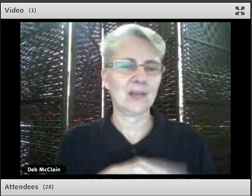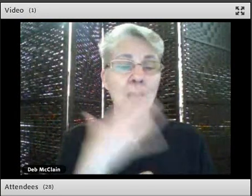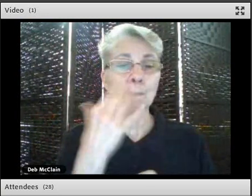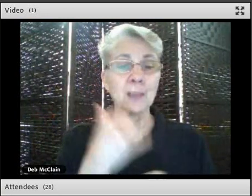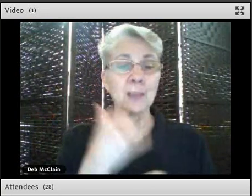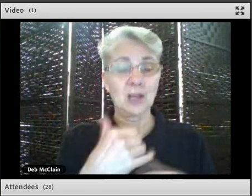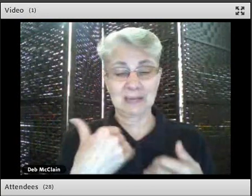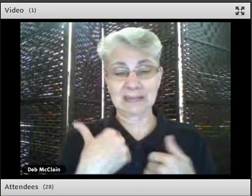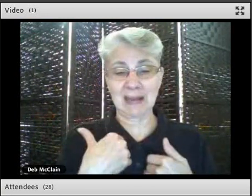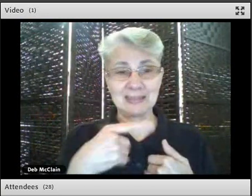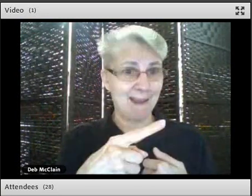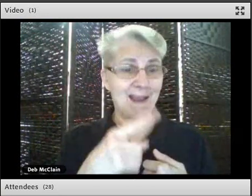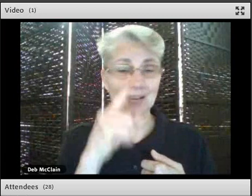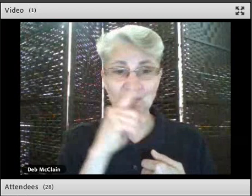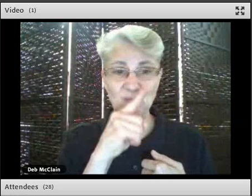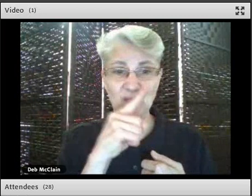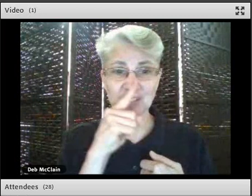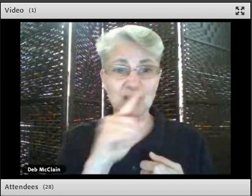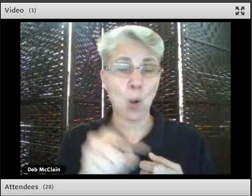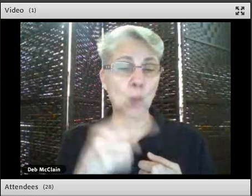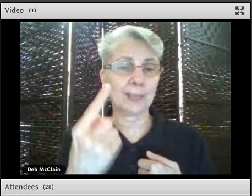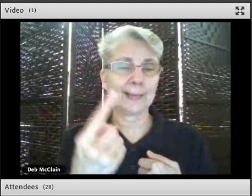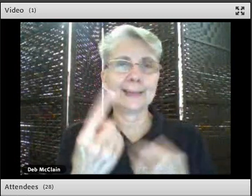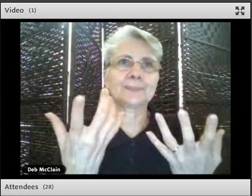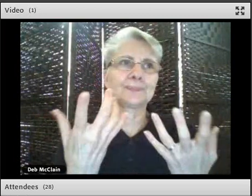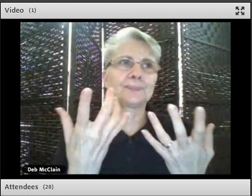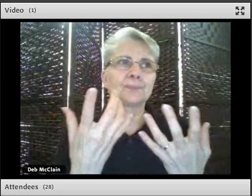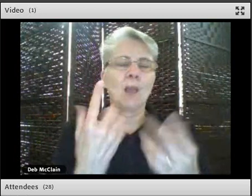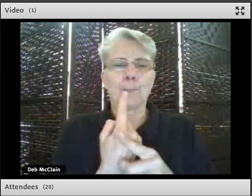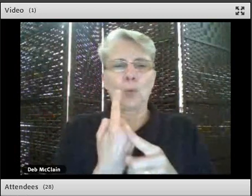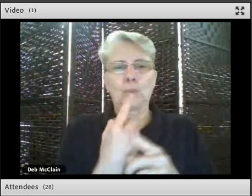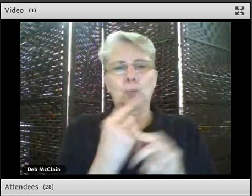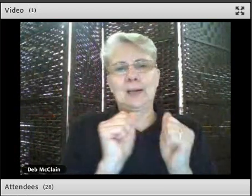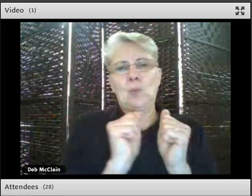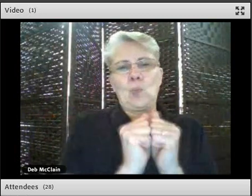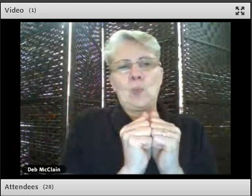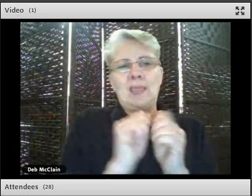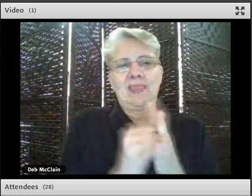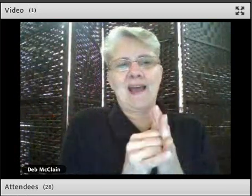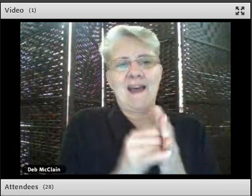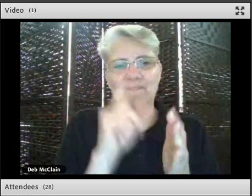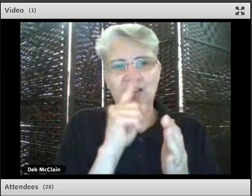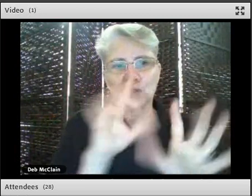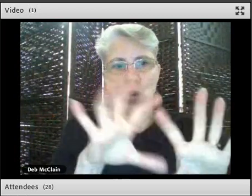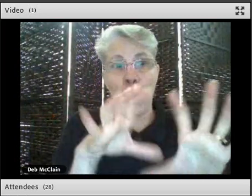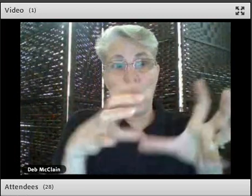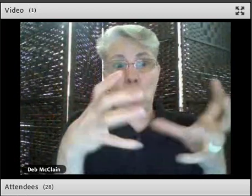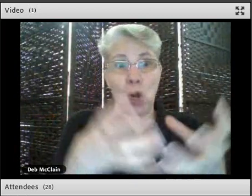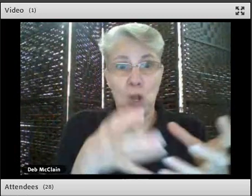and doesn't lend any information to the user. For nonfiction, we do like to have table of contents,